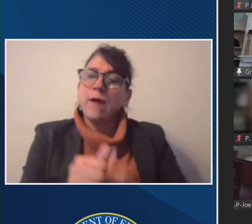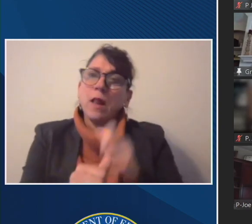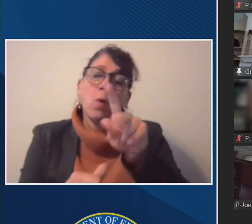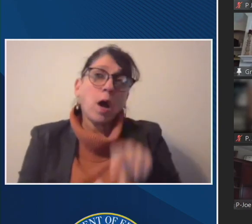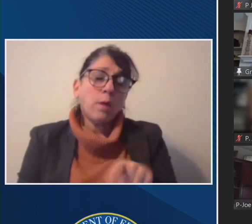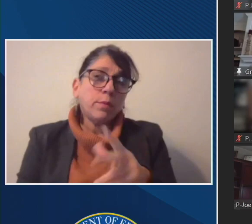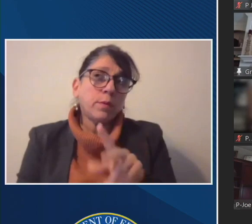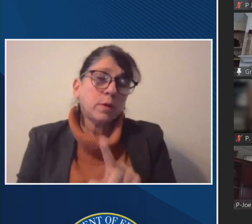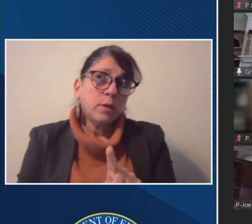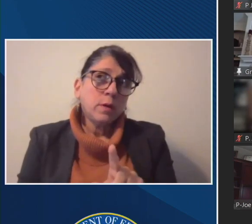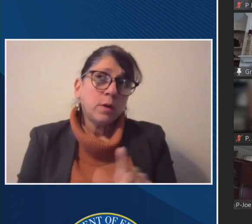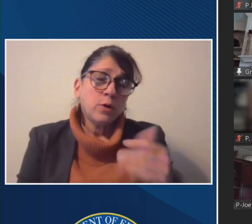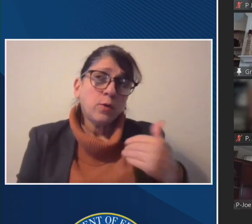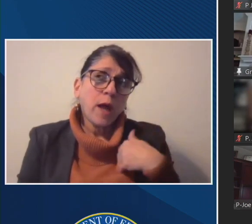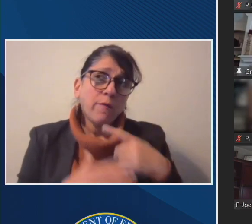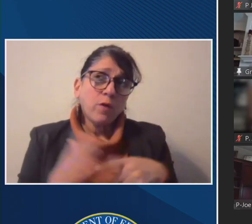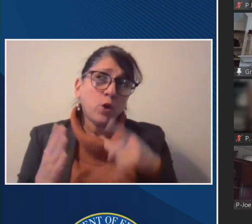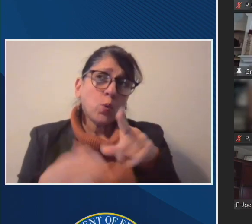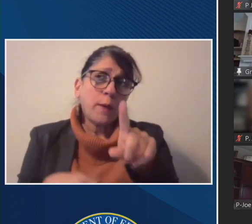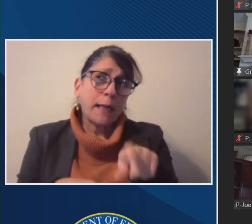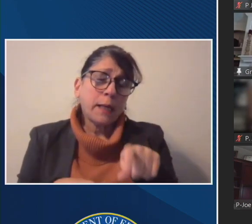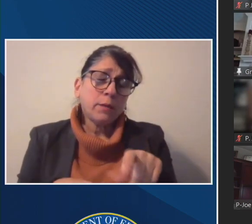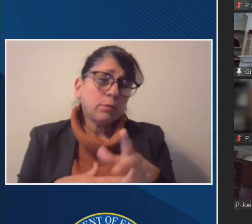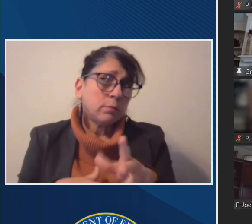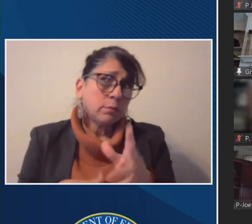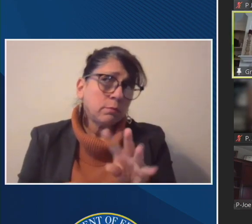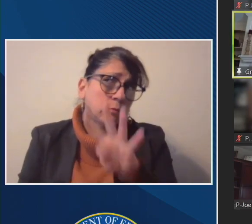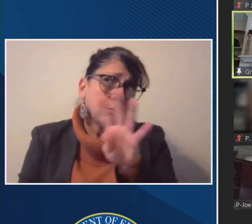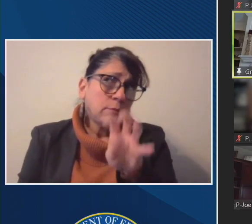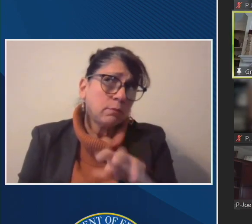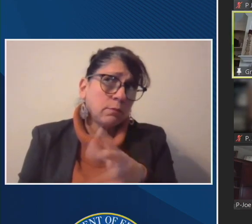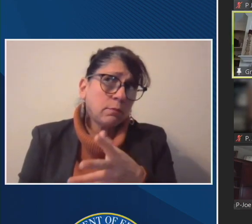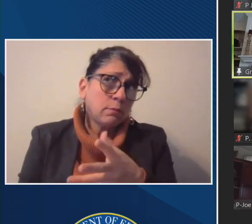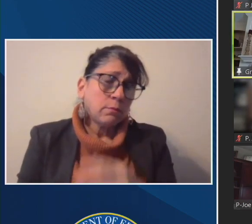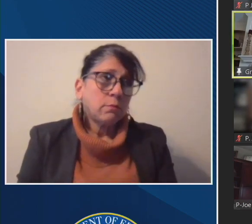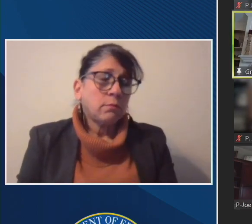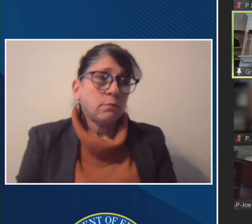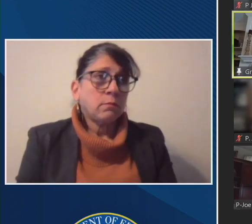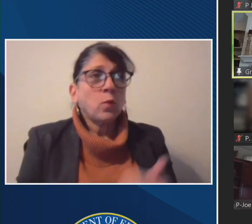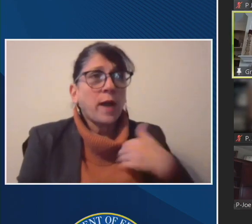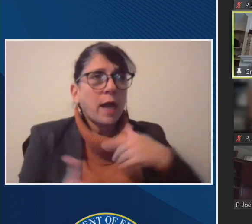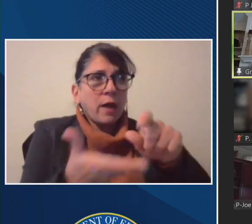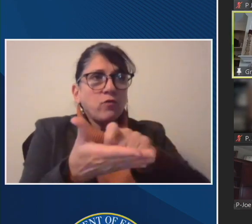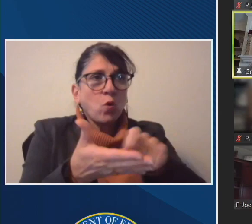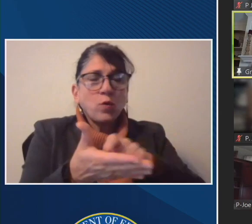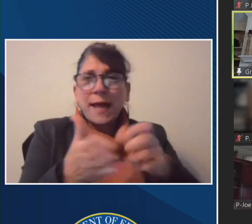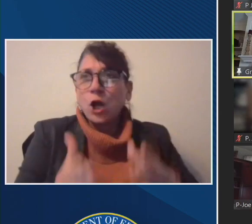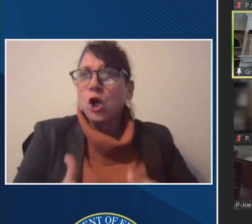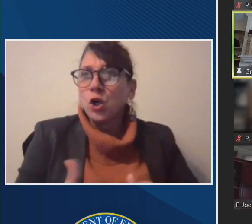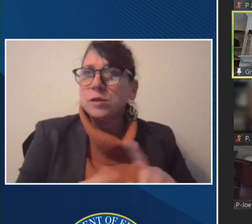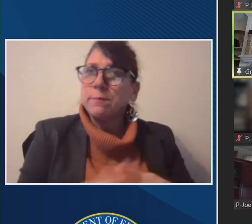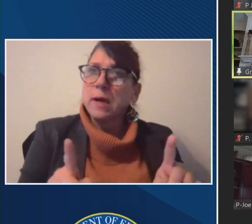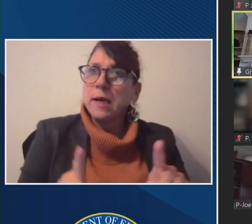what you need? We do have no takers, and we do have a note of it but it might be a good redundancy to